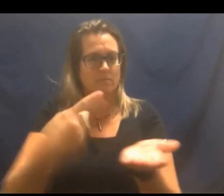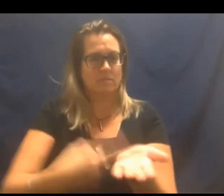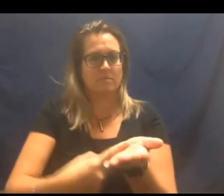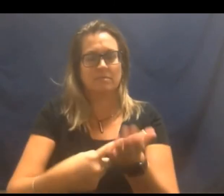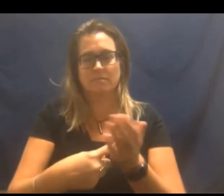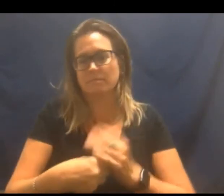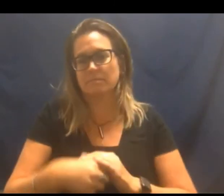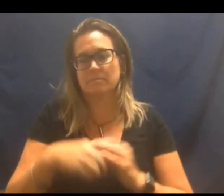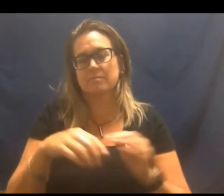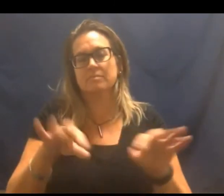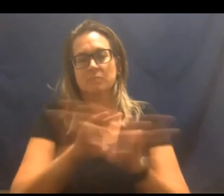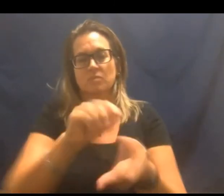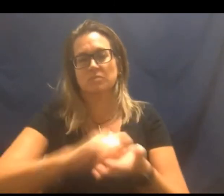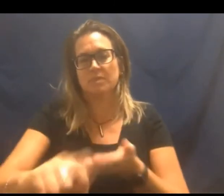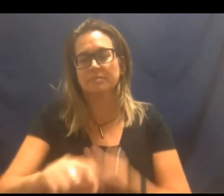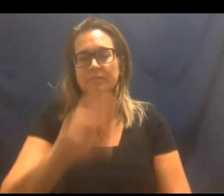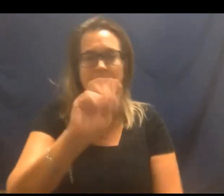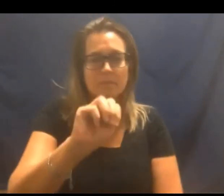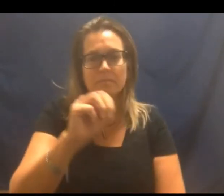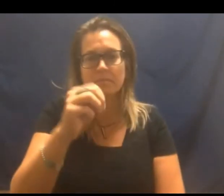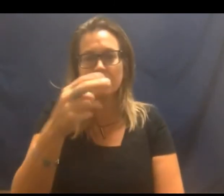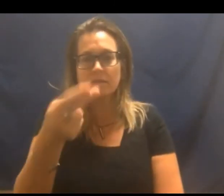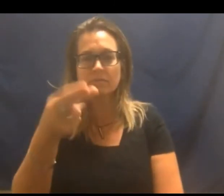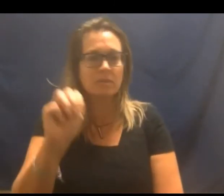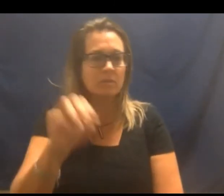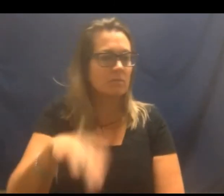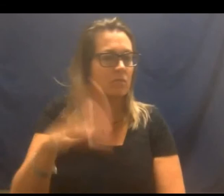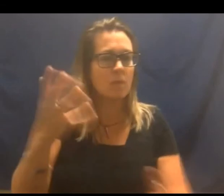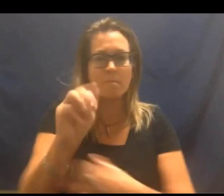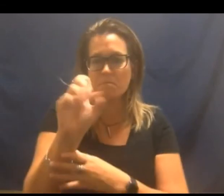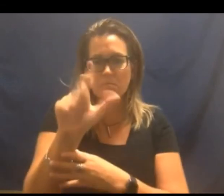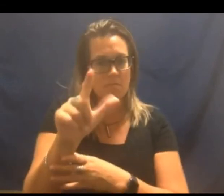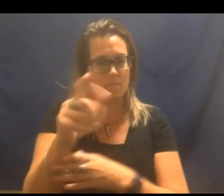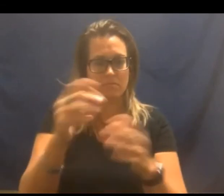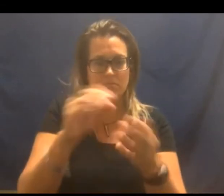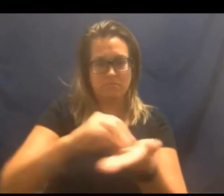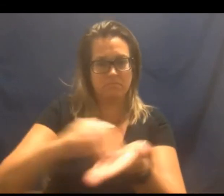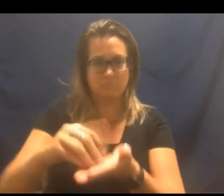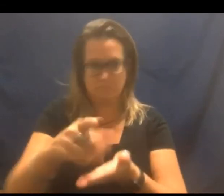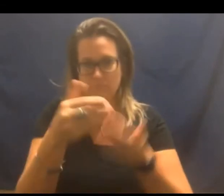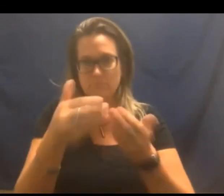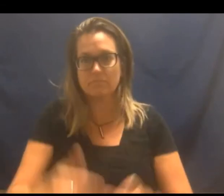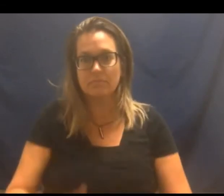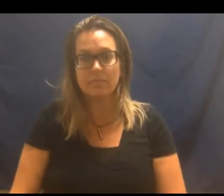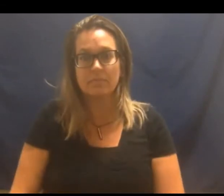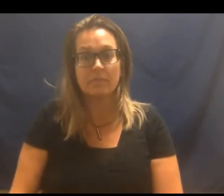And that's how we'll indicate whether or not you were in the discussion. Just